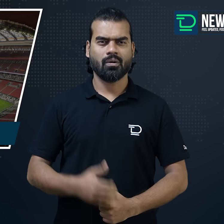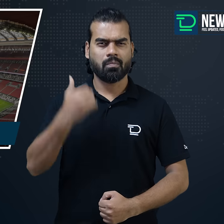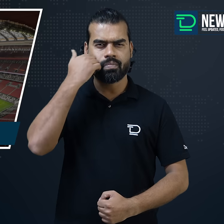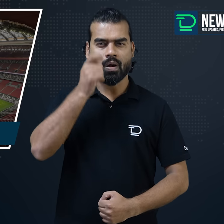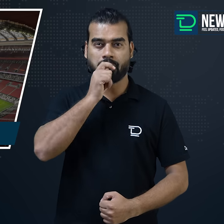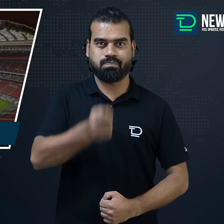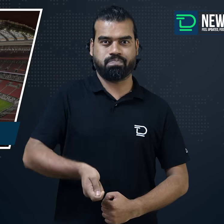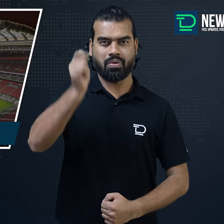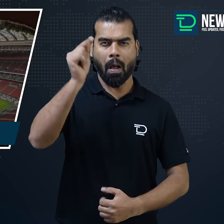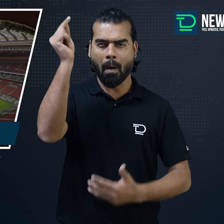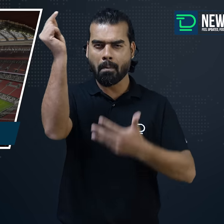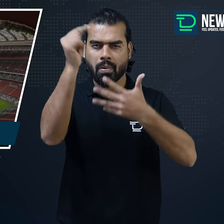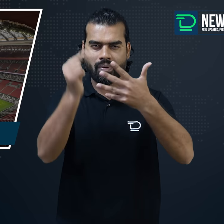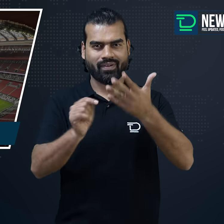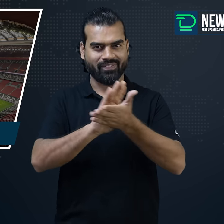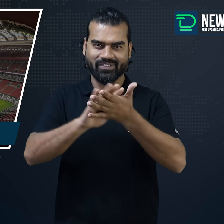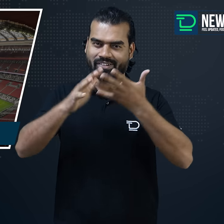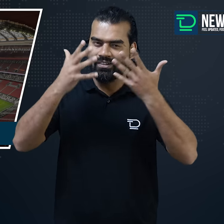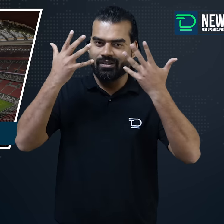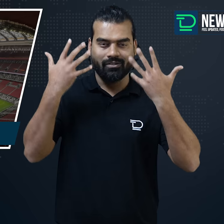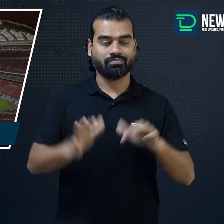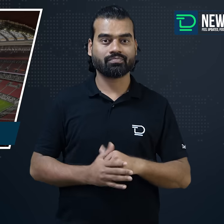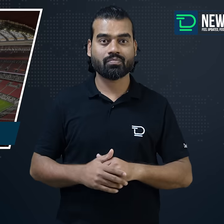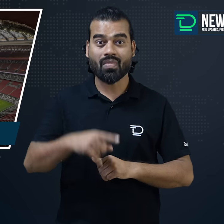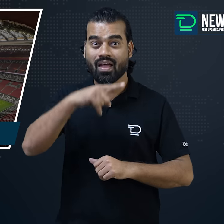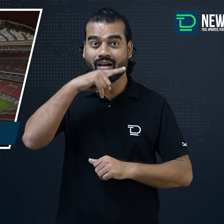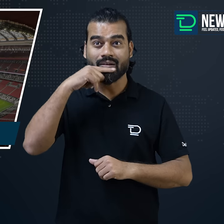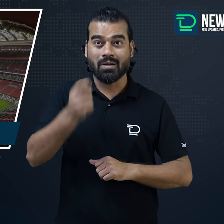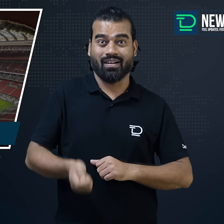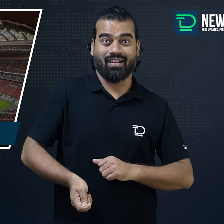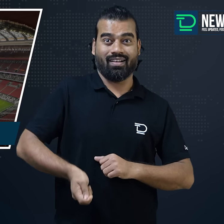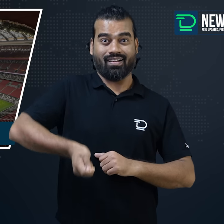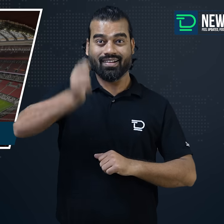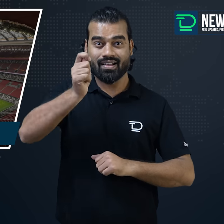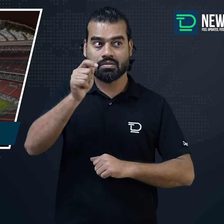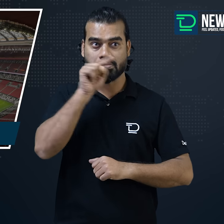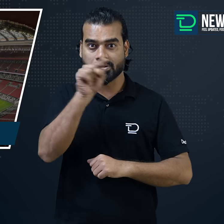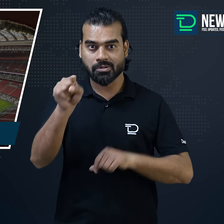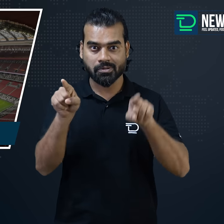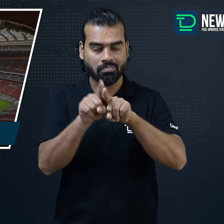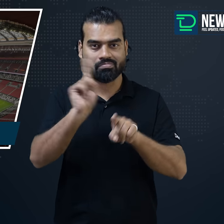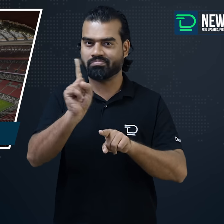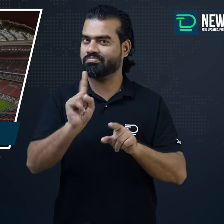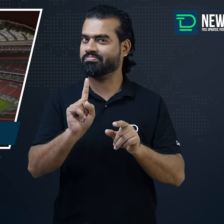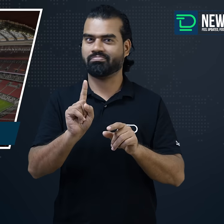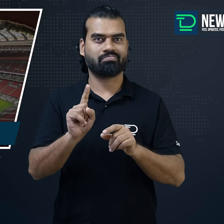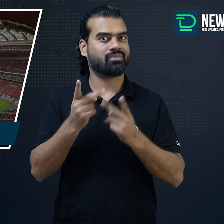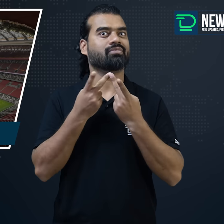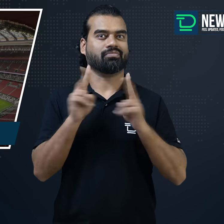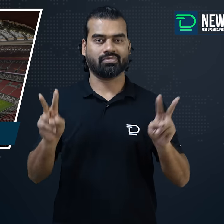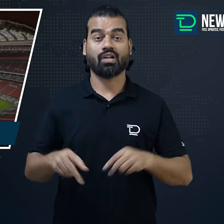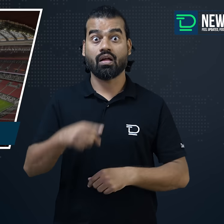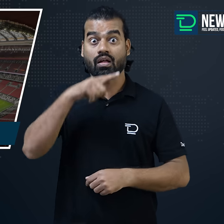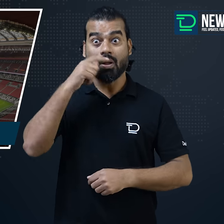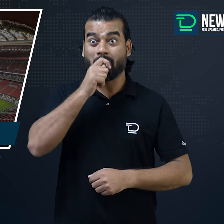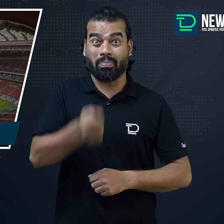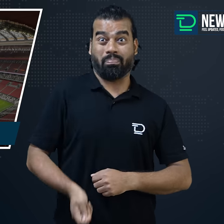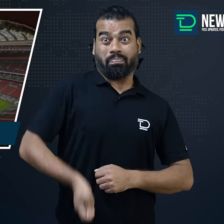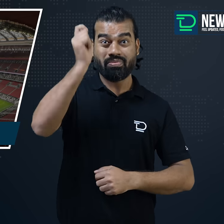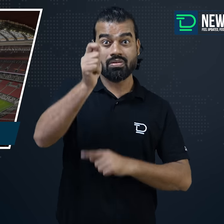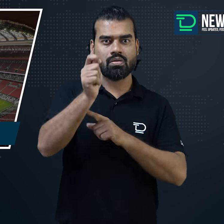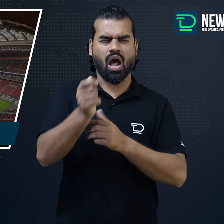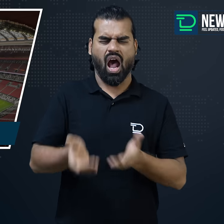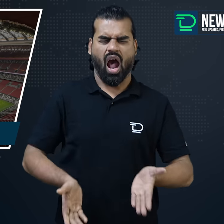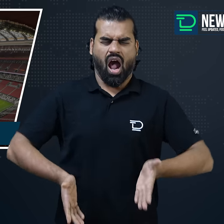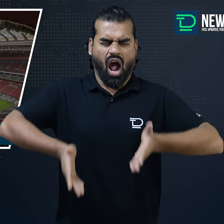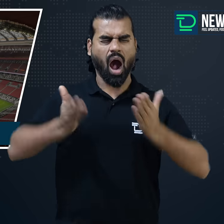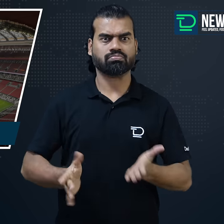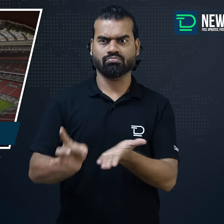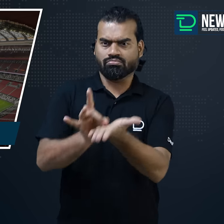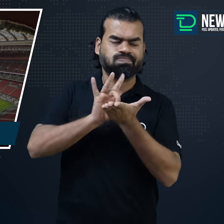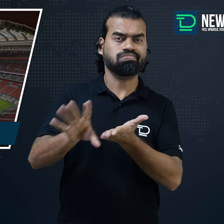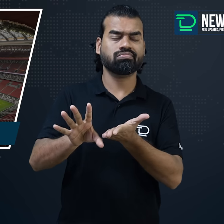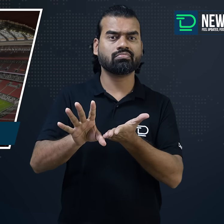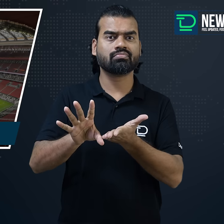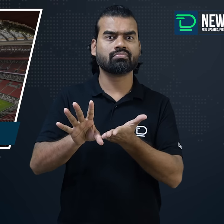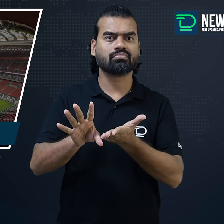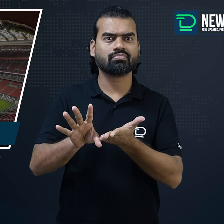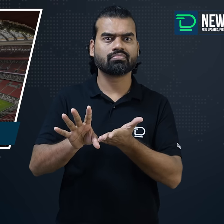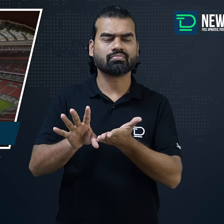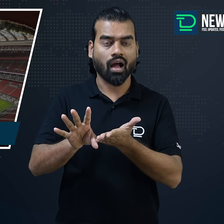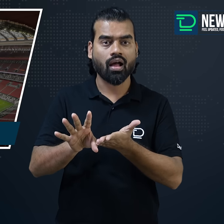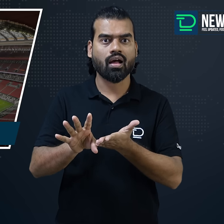Red card is to eliminate a player immediately.